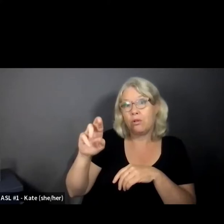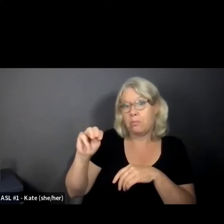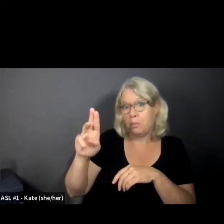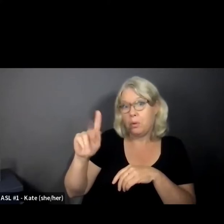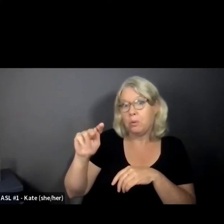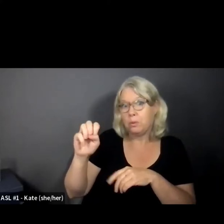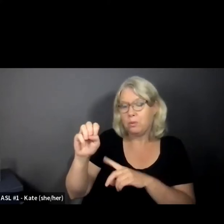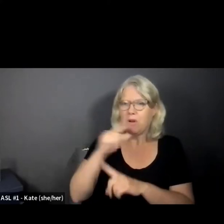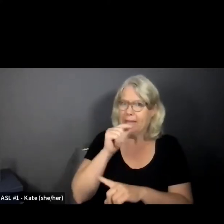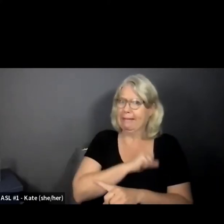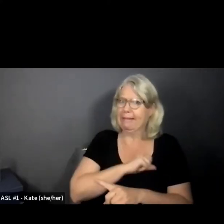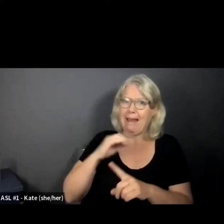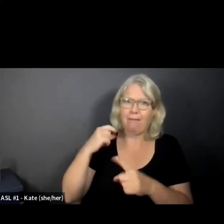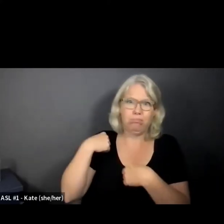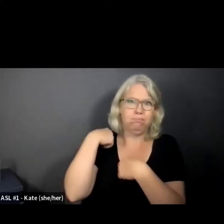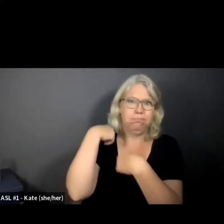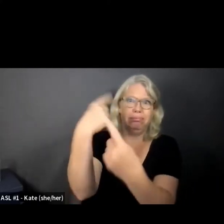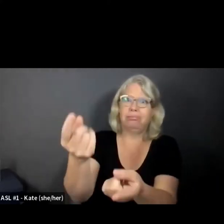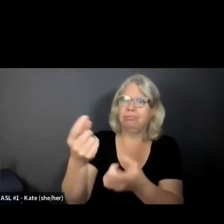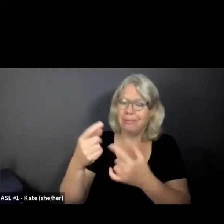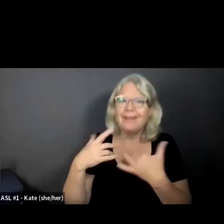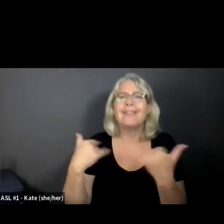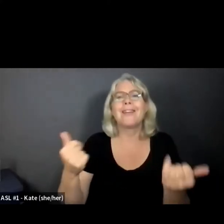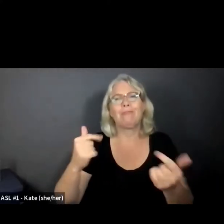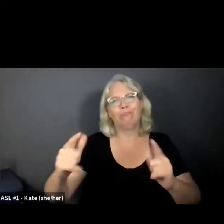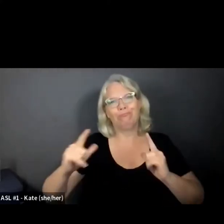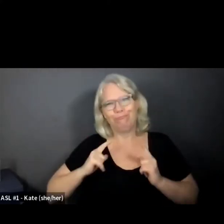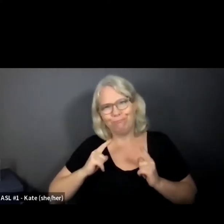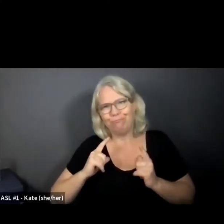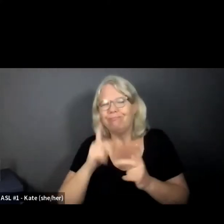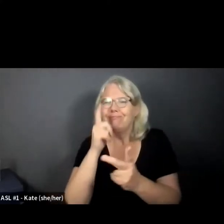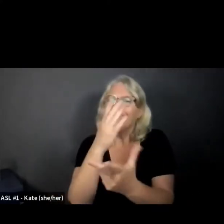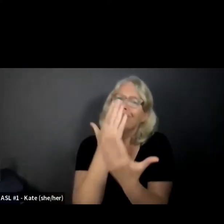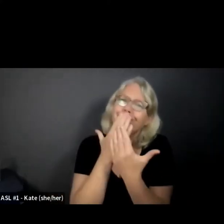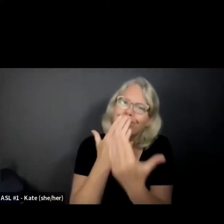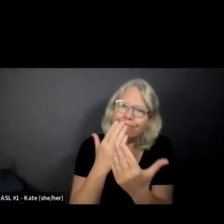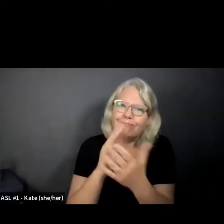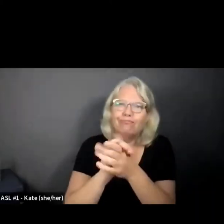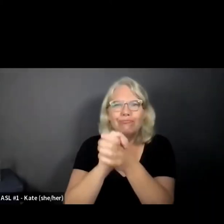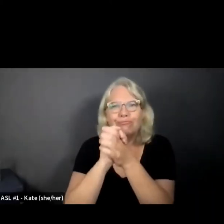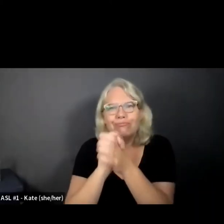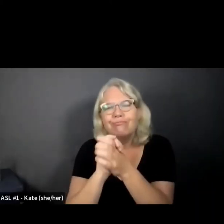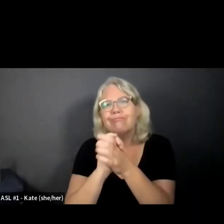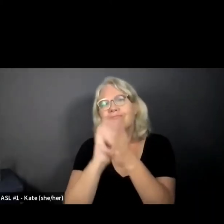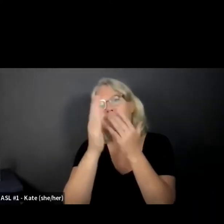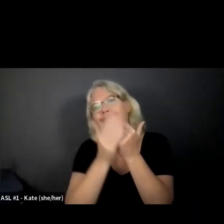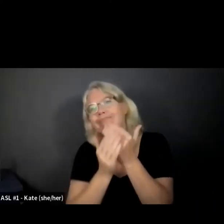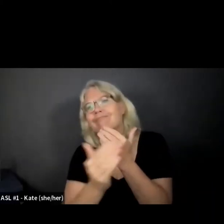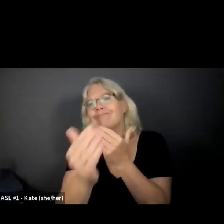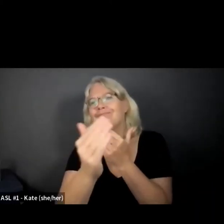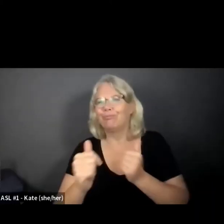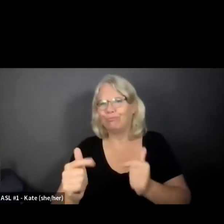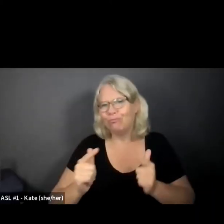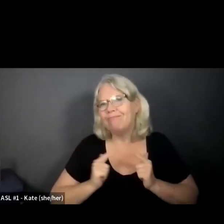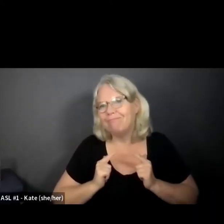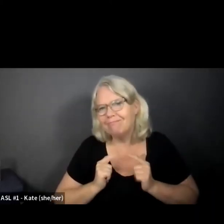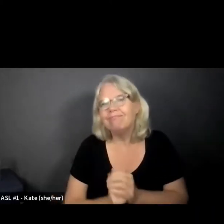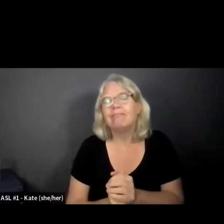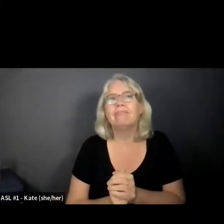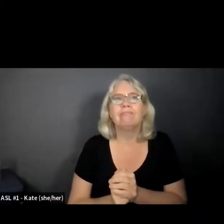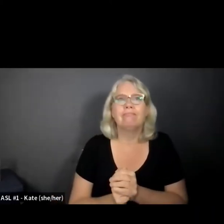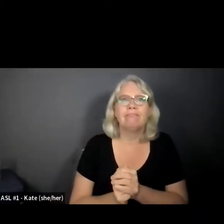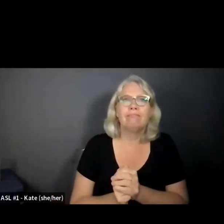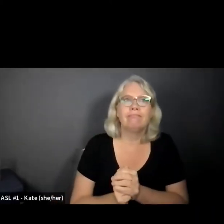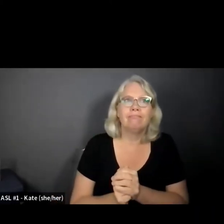FOR HER LONG SERVICE AND IMPRESSIVE CONTRIBUTIONS AND WISH HER THE BEST IN RETIREMENT.